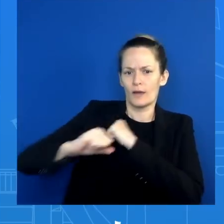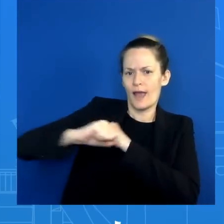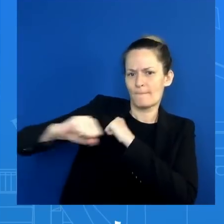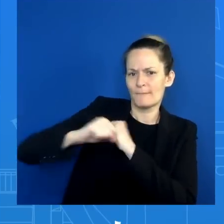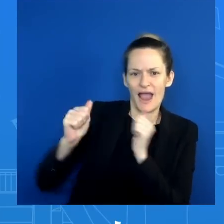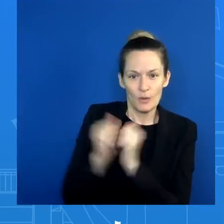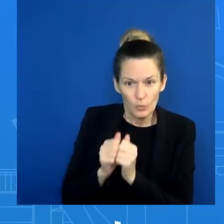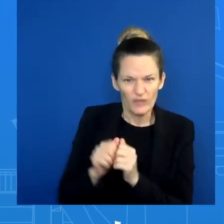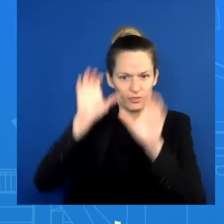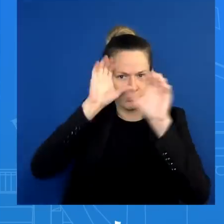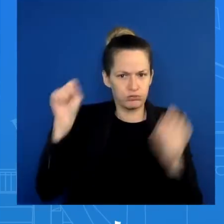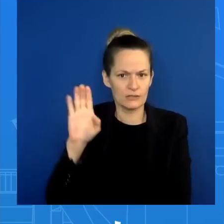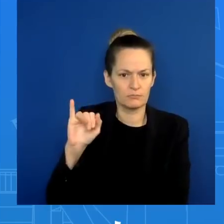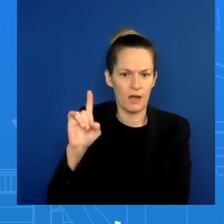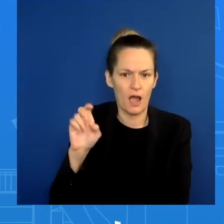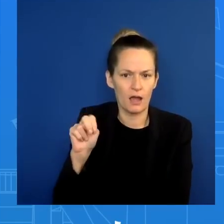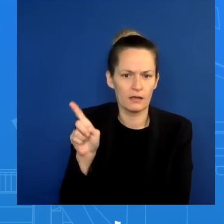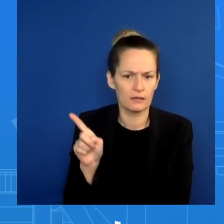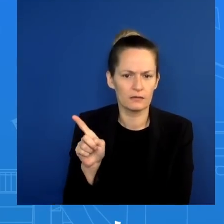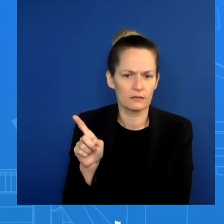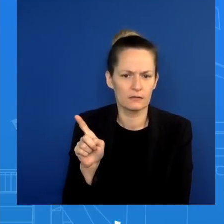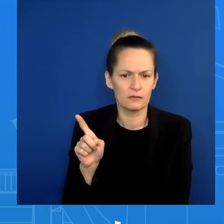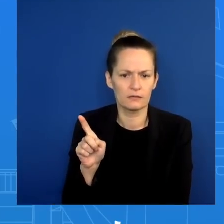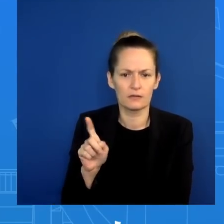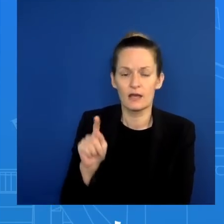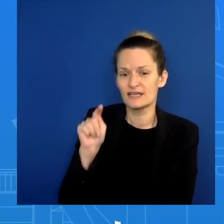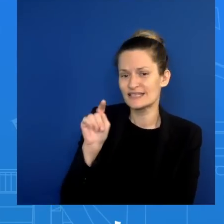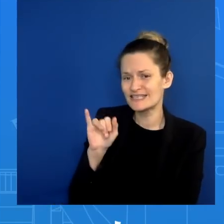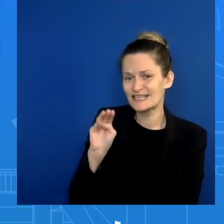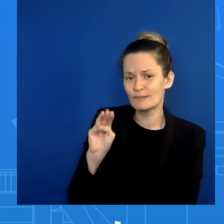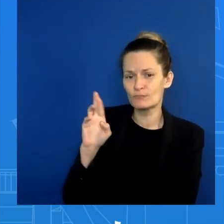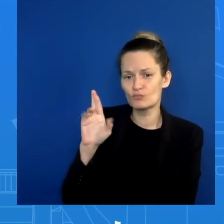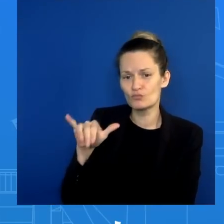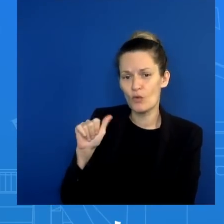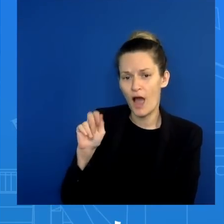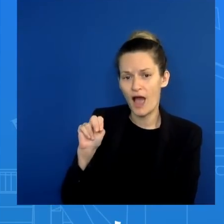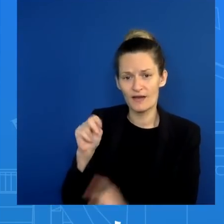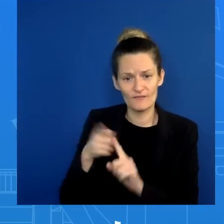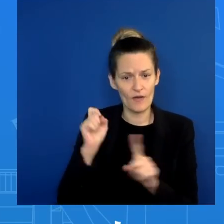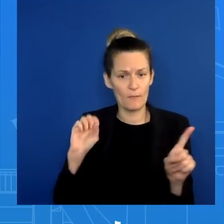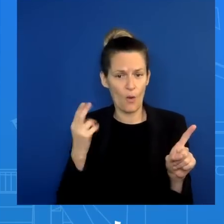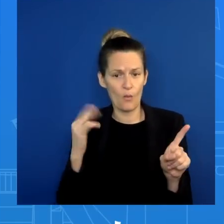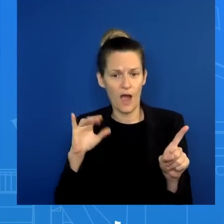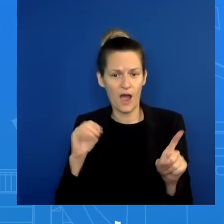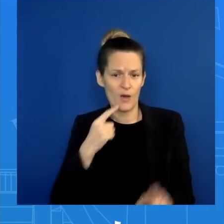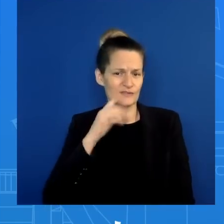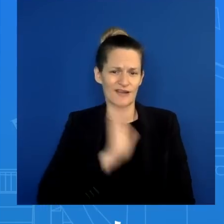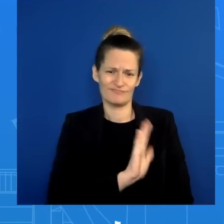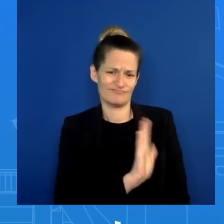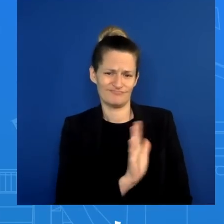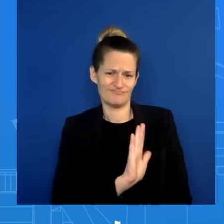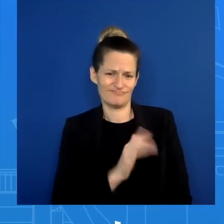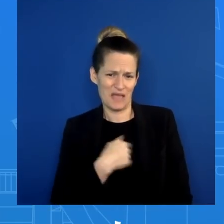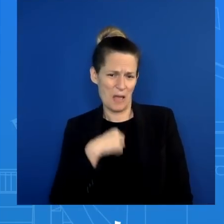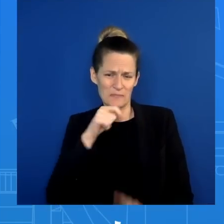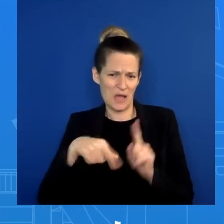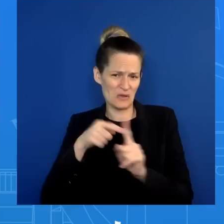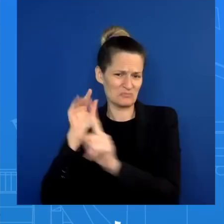We have no expectation or no plans to ask him to campaign. Michael Bennet in Colorado wouldn't even comment on that. Ms. Jean-Pierre: So I'll say this.